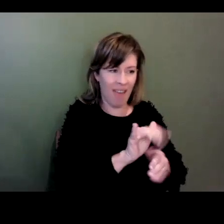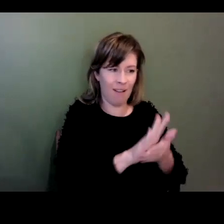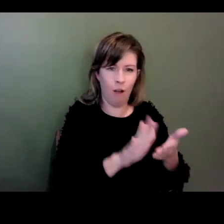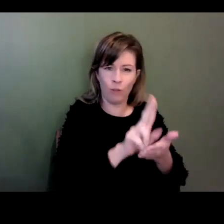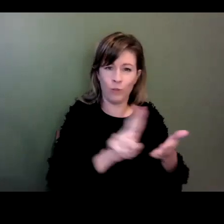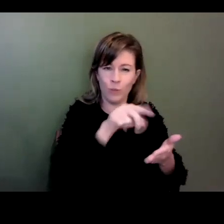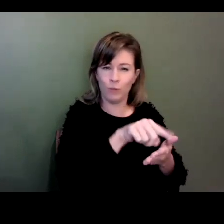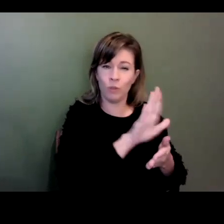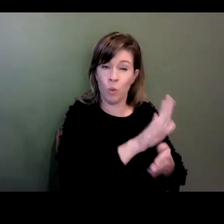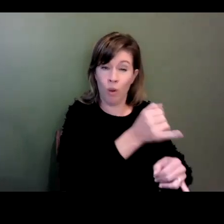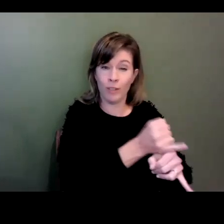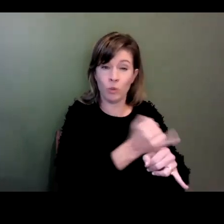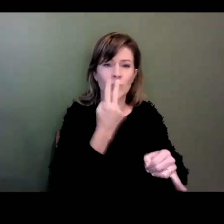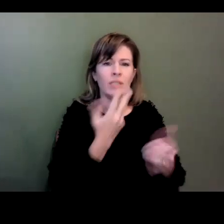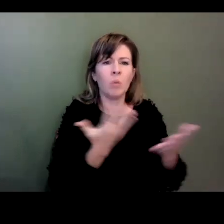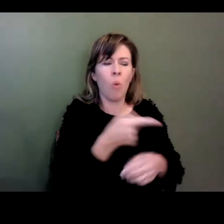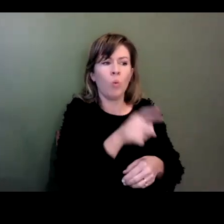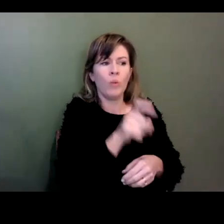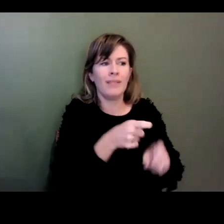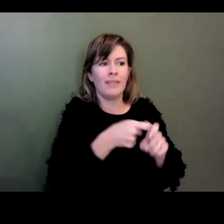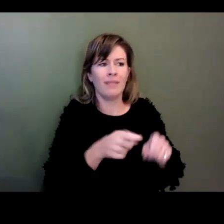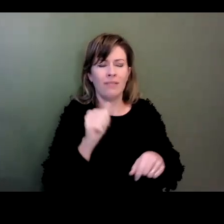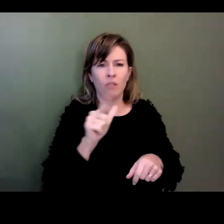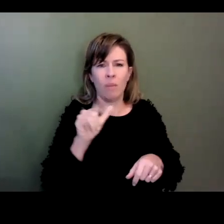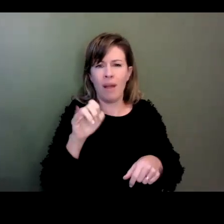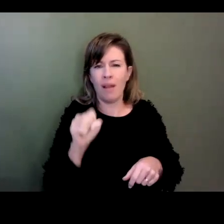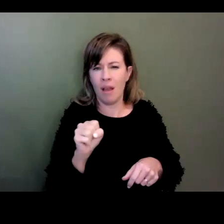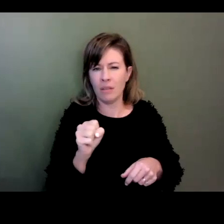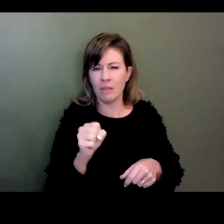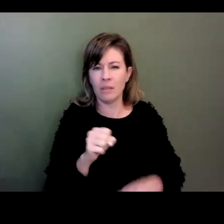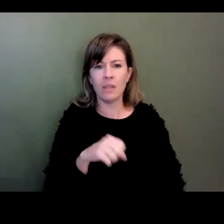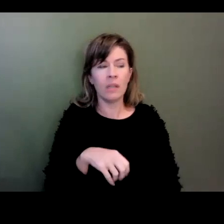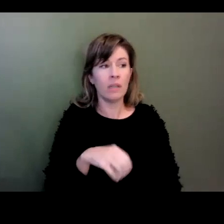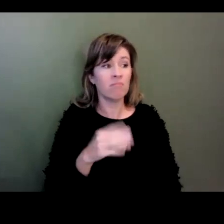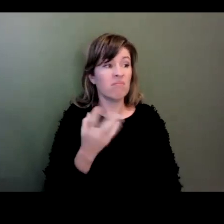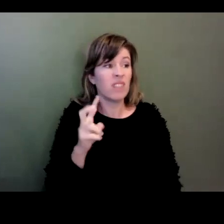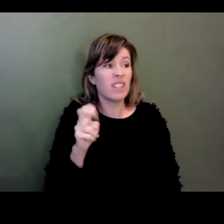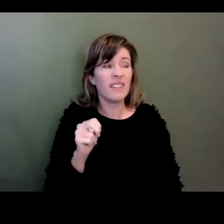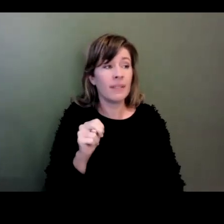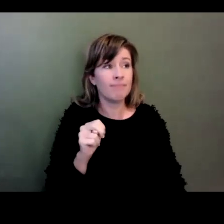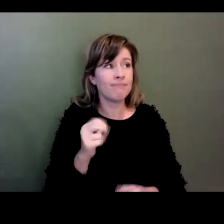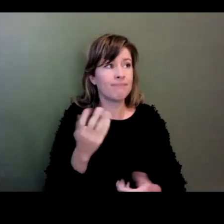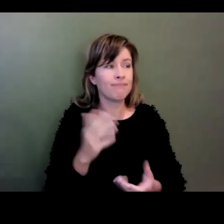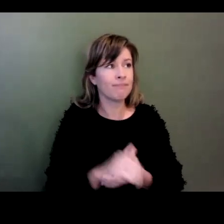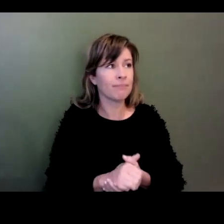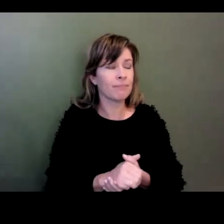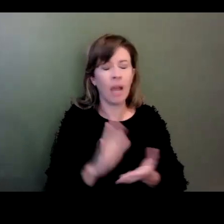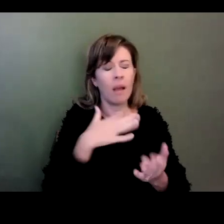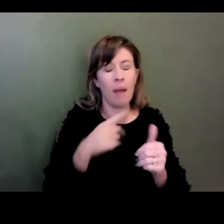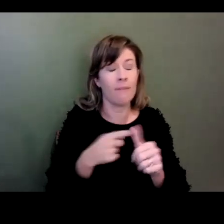what is needed I think from allies. The first thing I thought about too is who counts as an